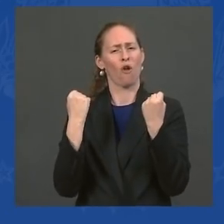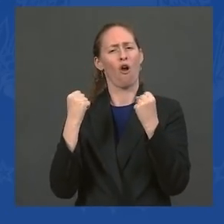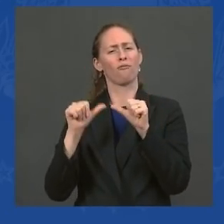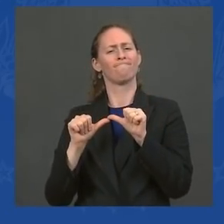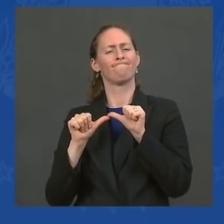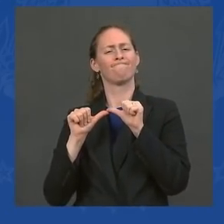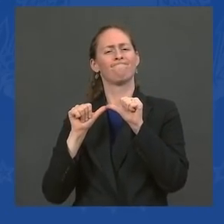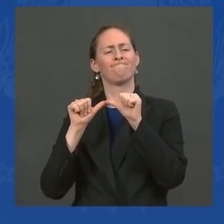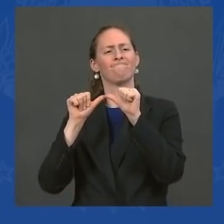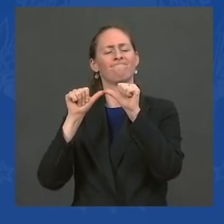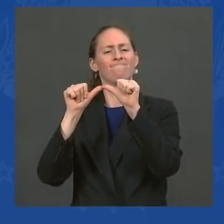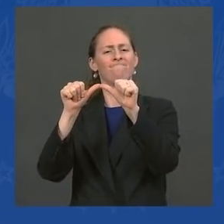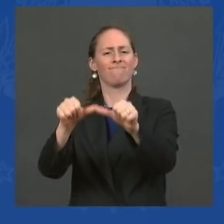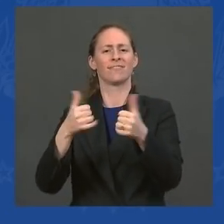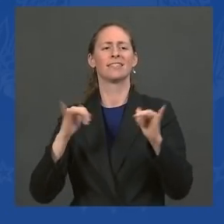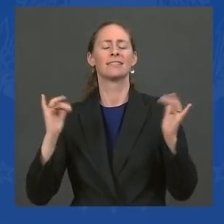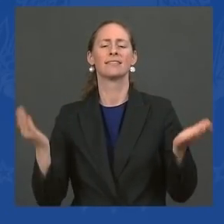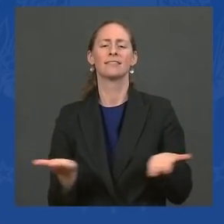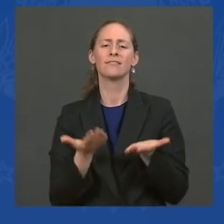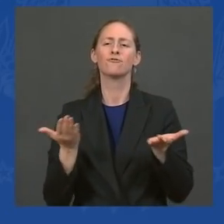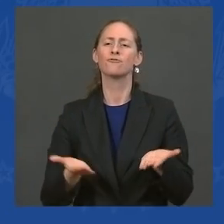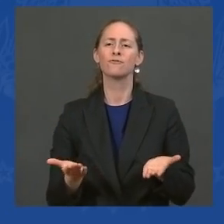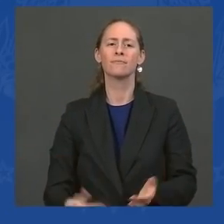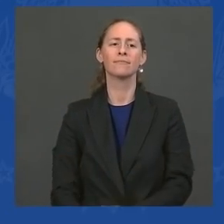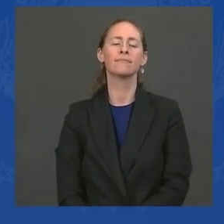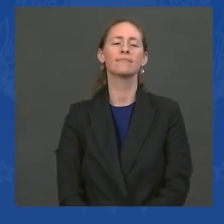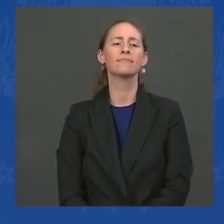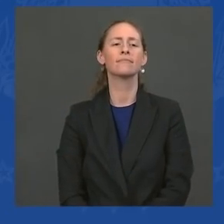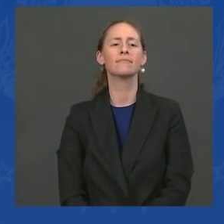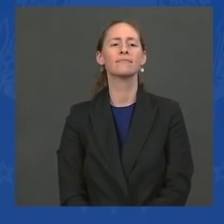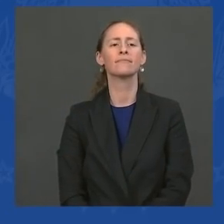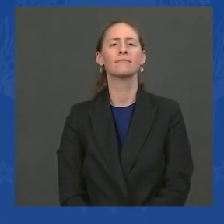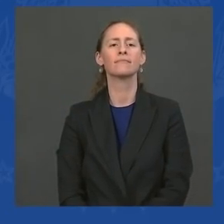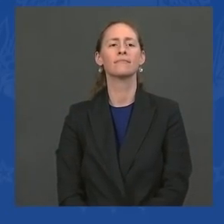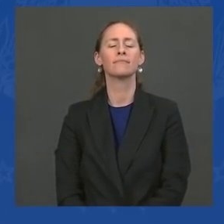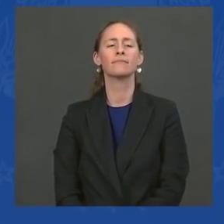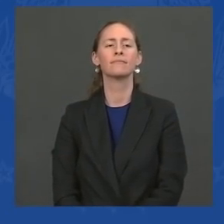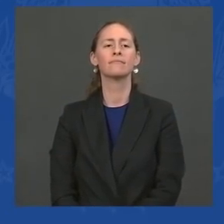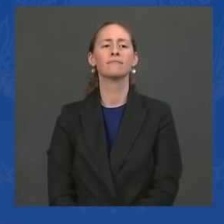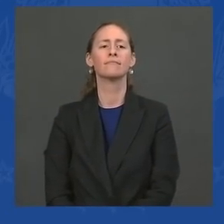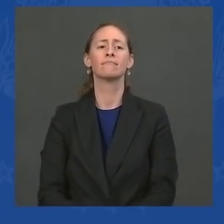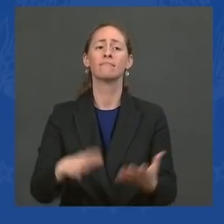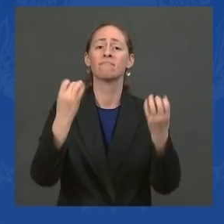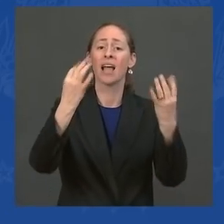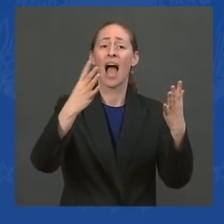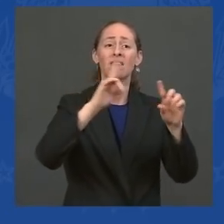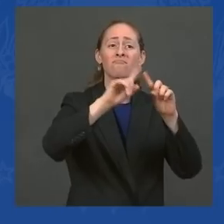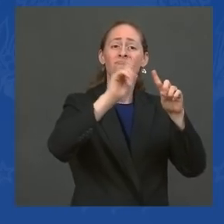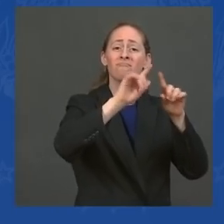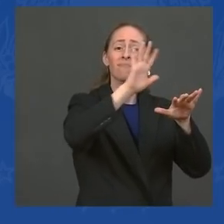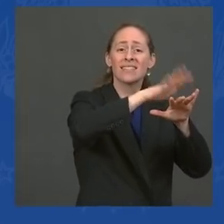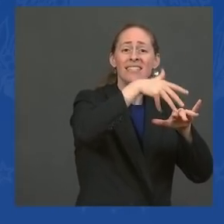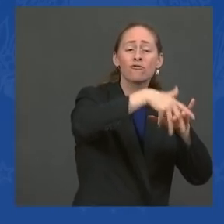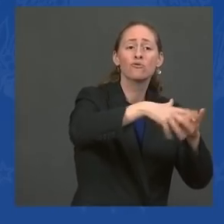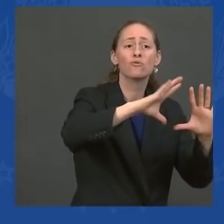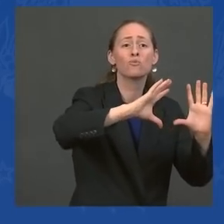have sung and spoken in unison to protect this sacred place. Bears Ears is a living landscape.